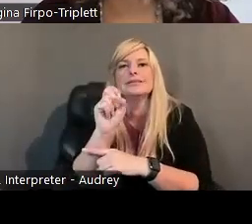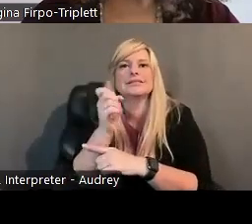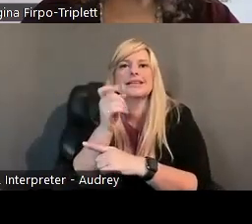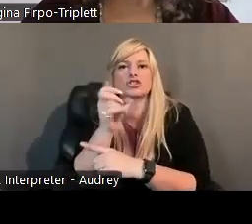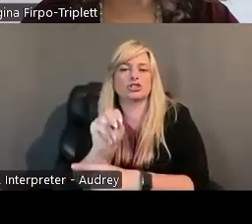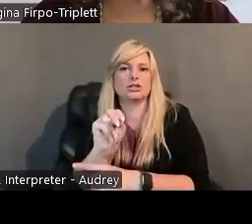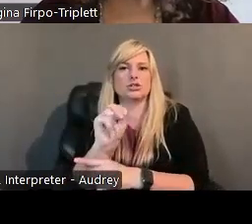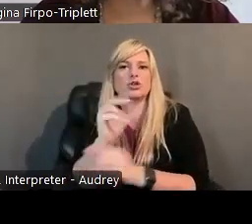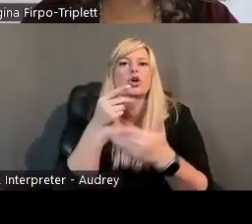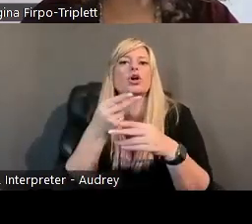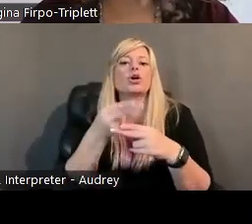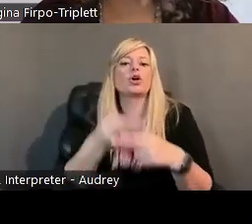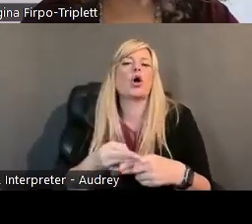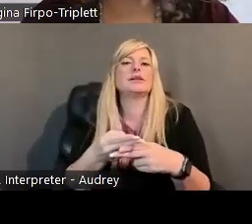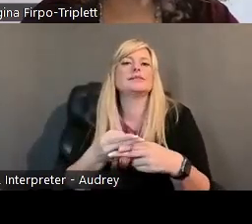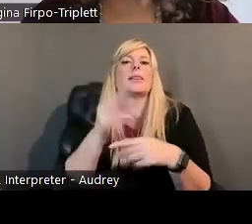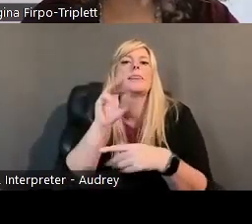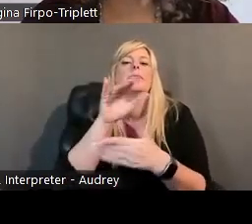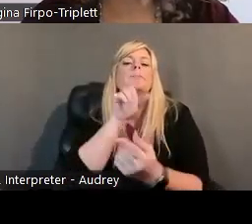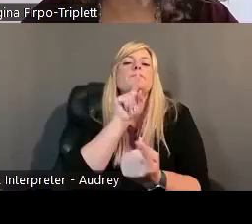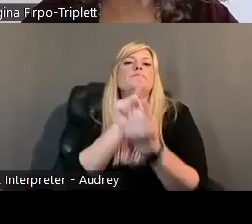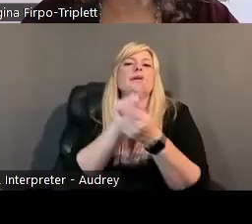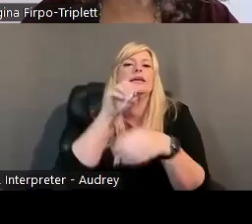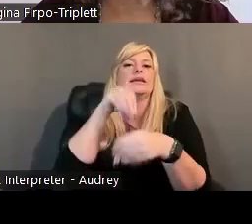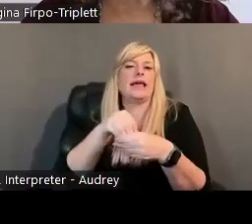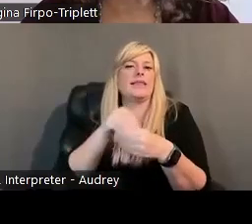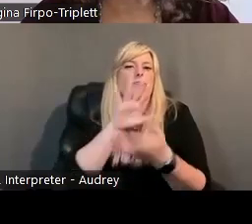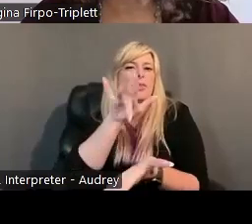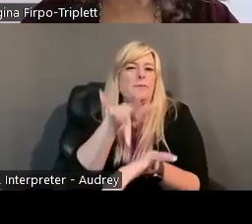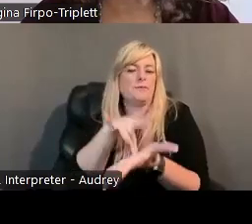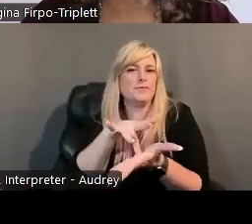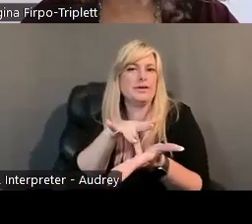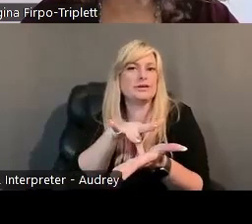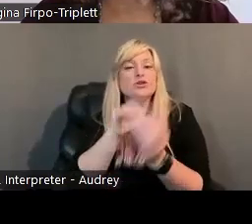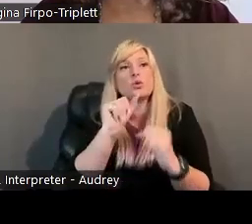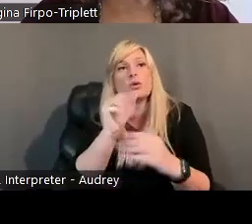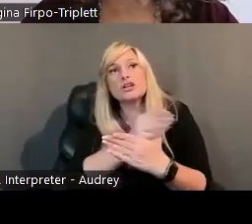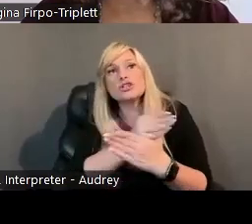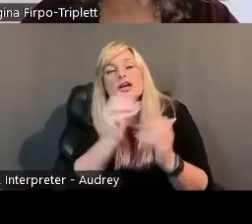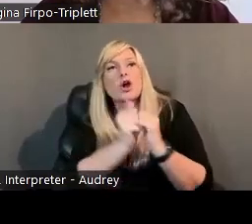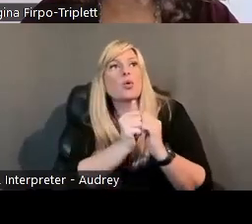These are videos that skill fix users can share with friends, family, and other neurotypical